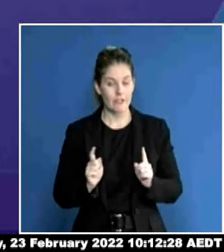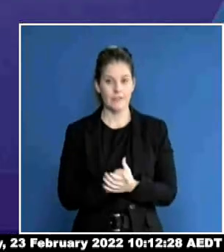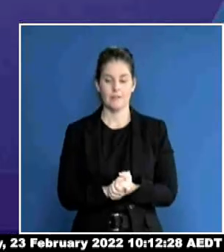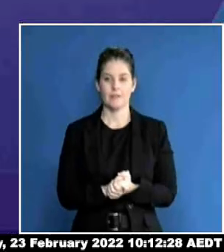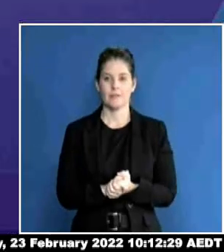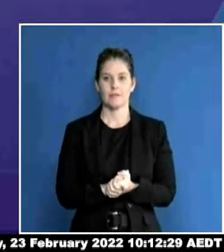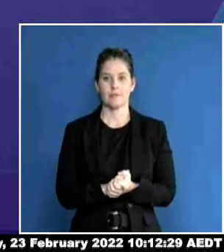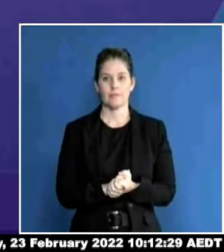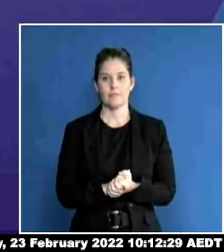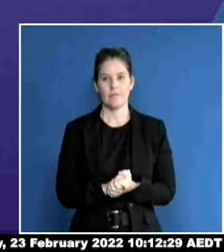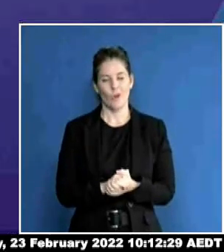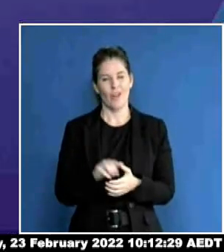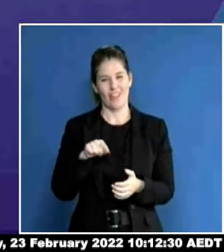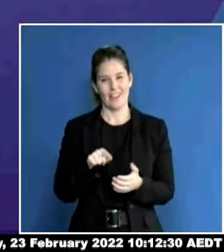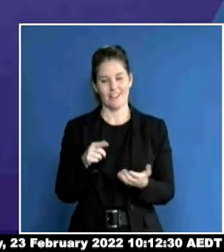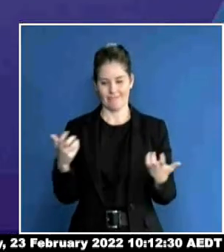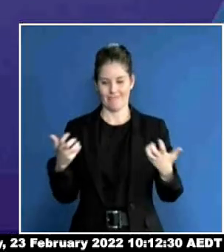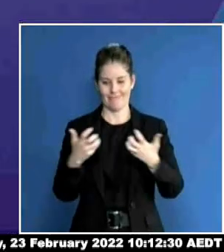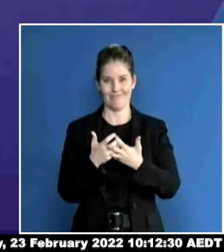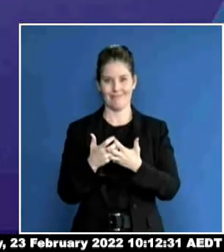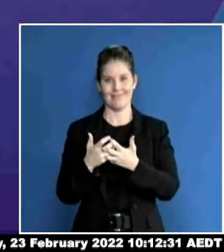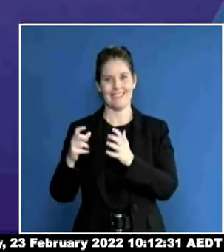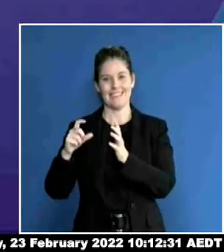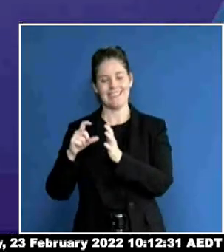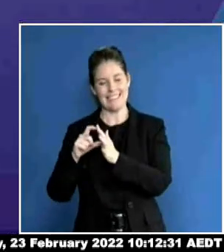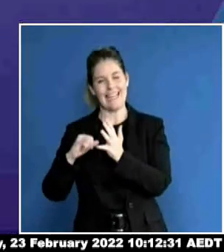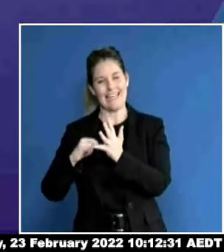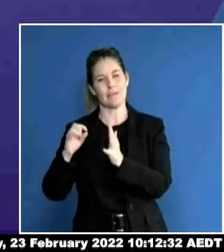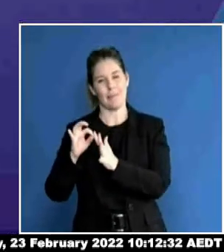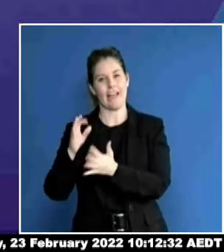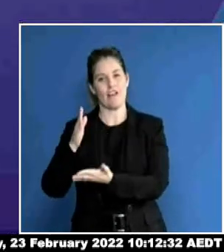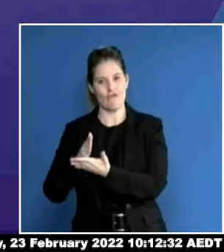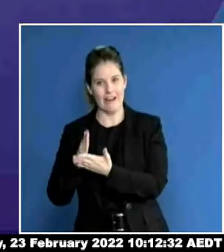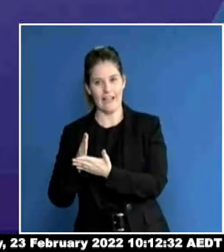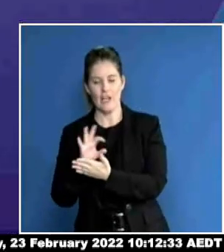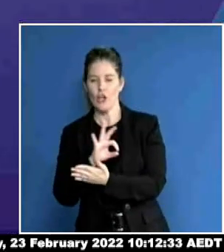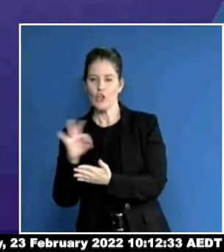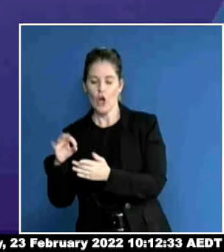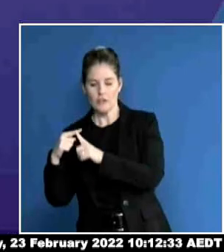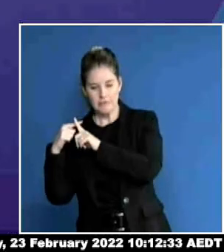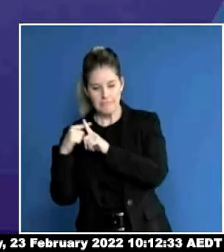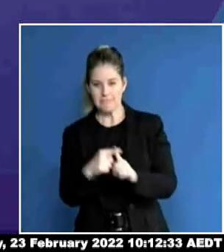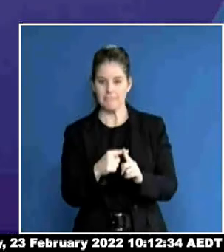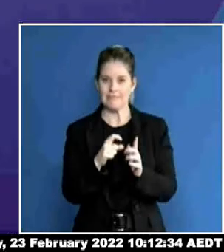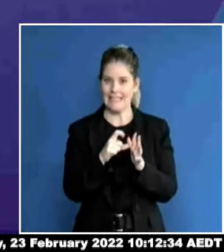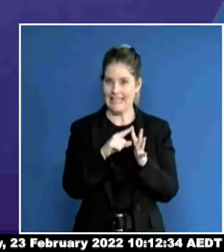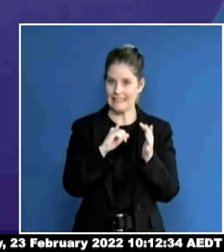rather than specifically with the DES system, but the report did look at the